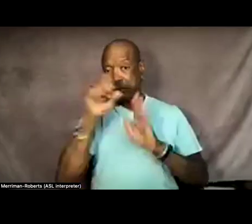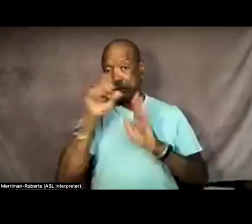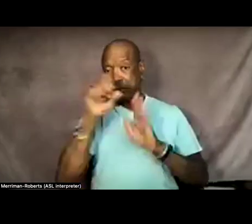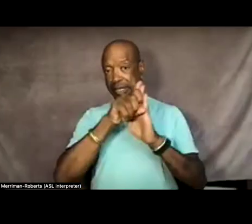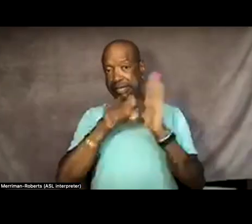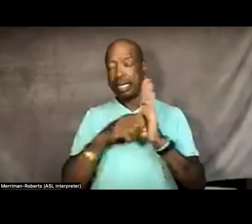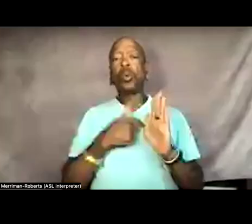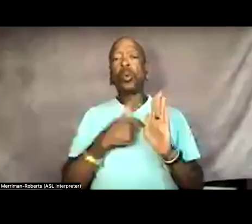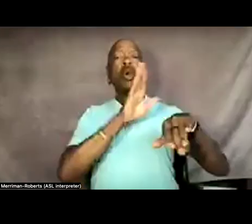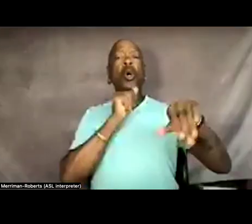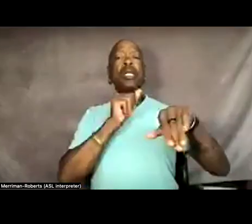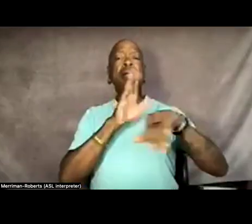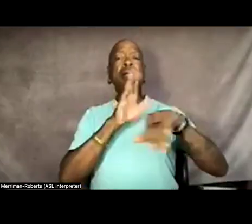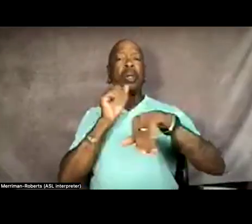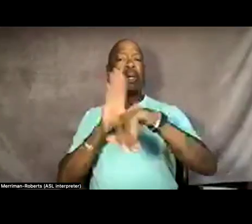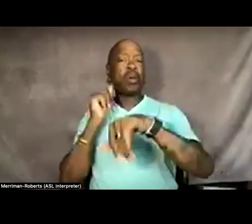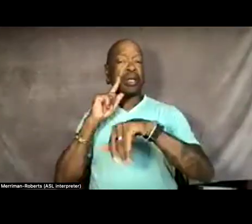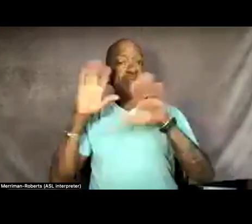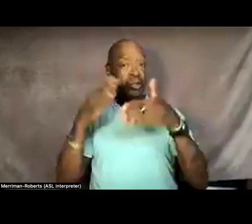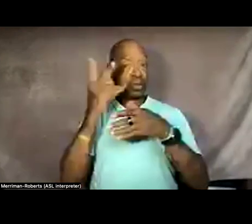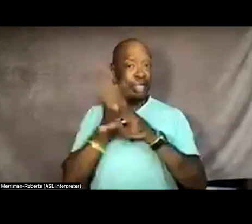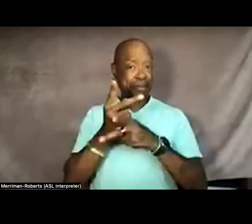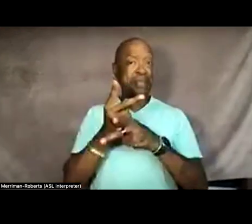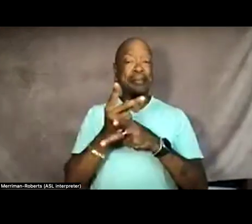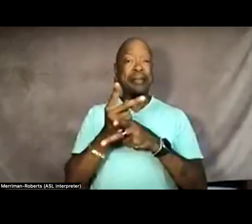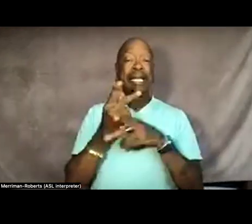were focusing on keeping existing Healthcare masking requirements and improving on them by